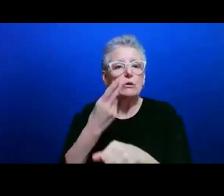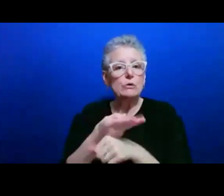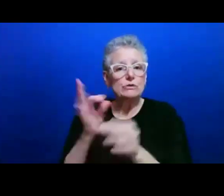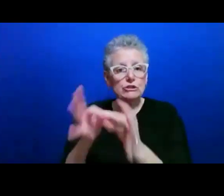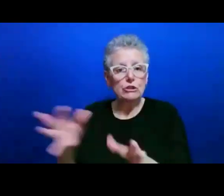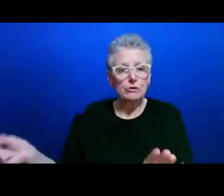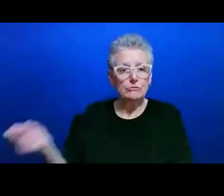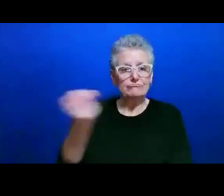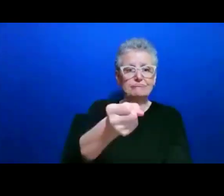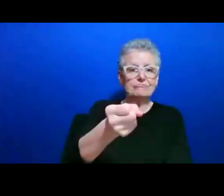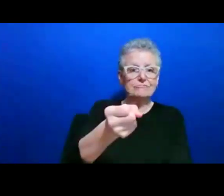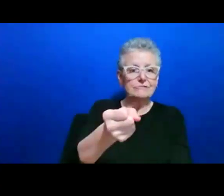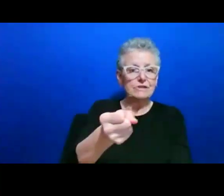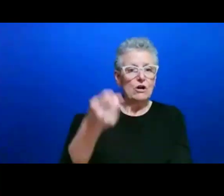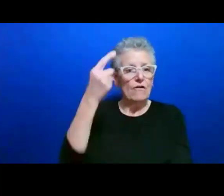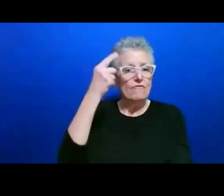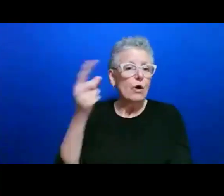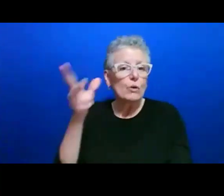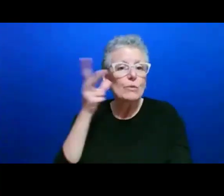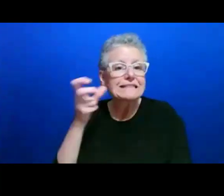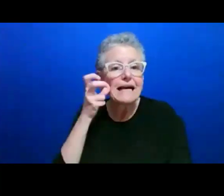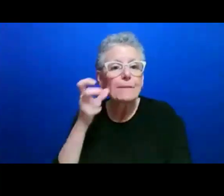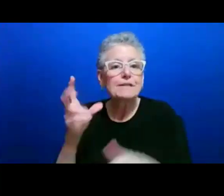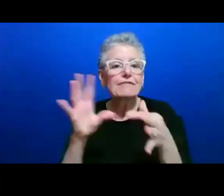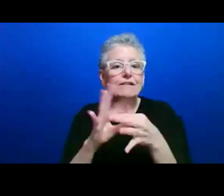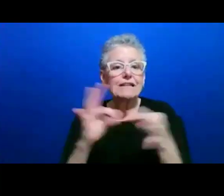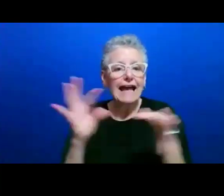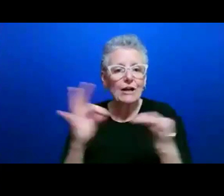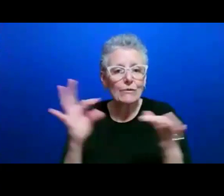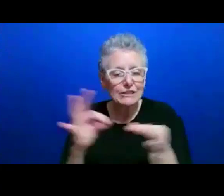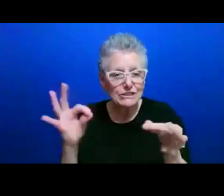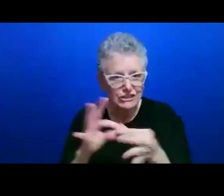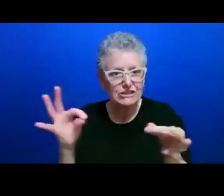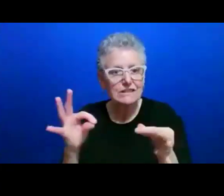as receptive language, to gain receptive language, but uses